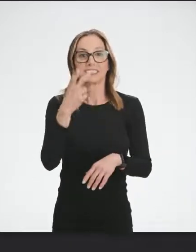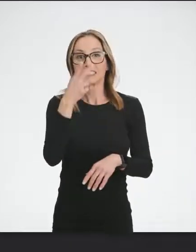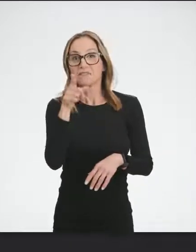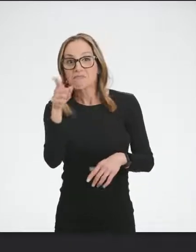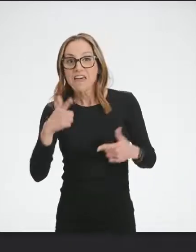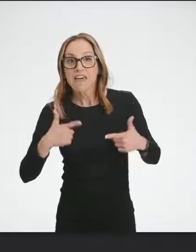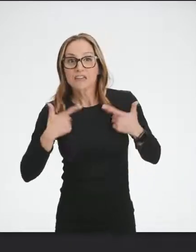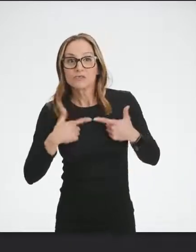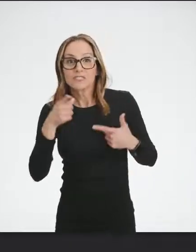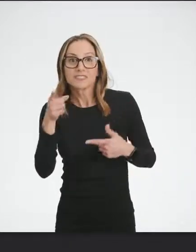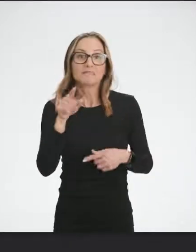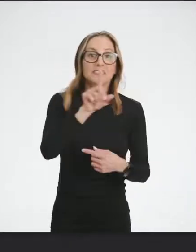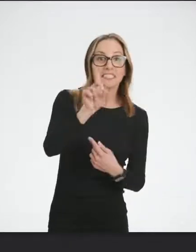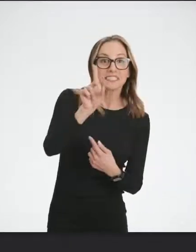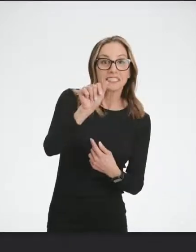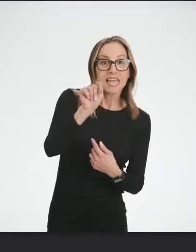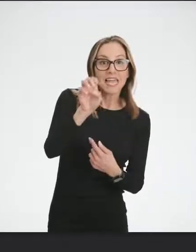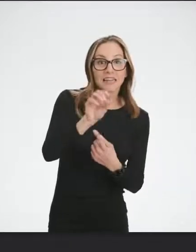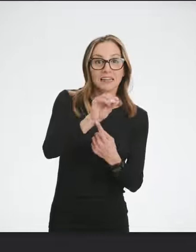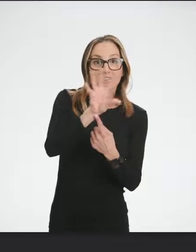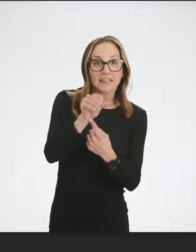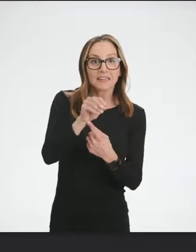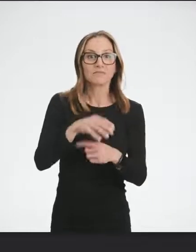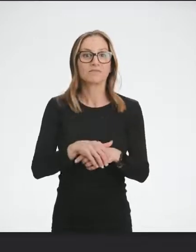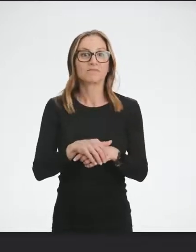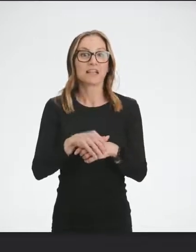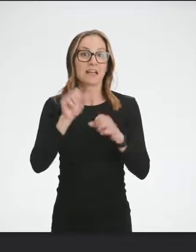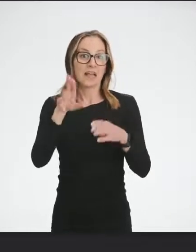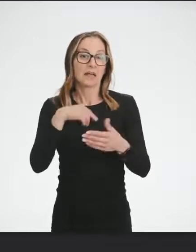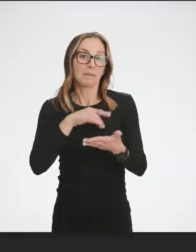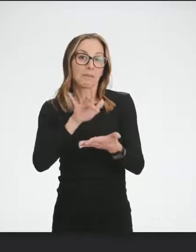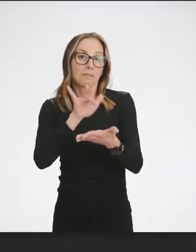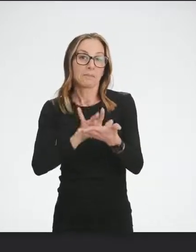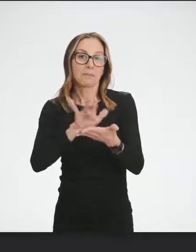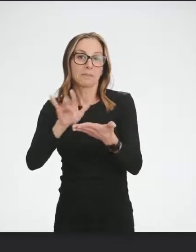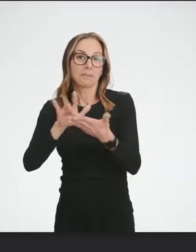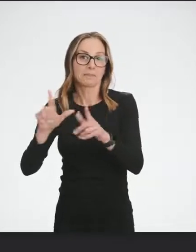where users can see the address, the date the imagery was collected, and they can tap